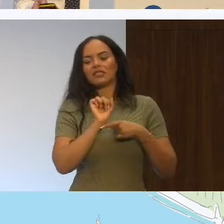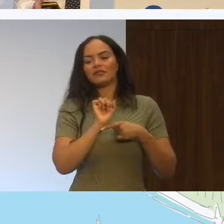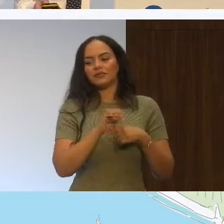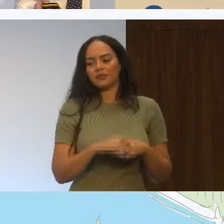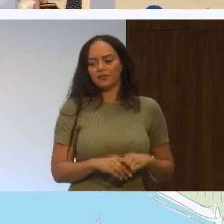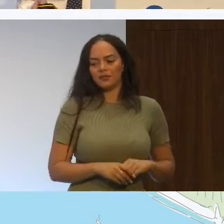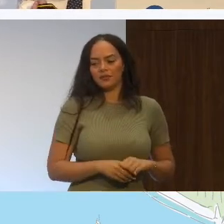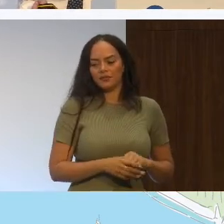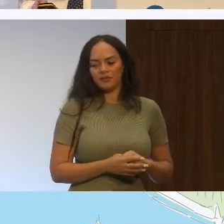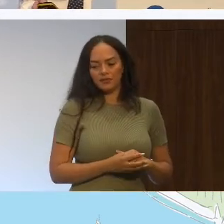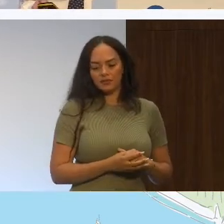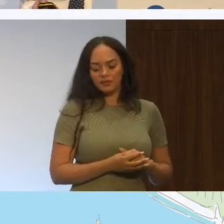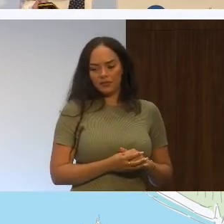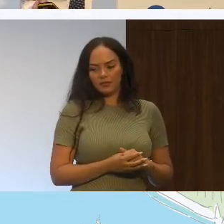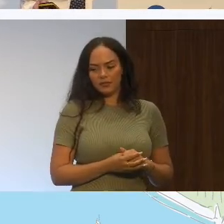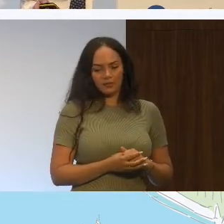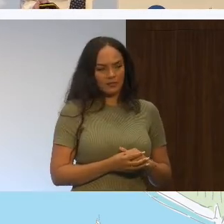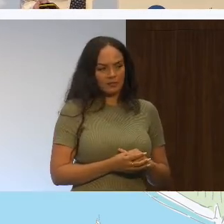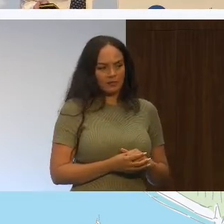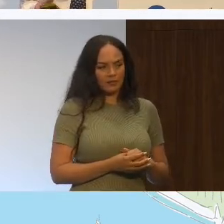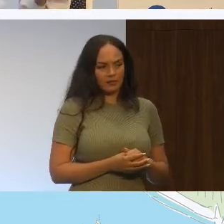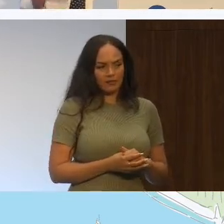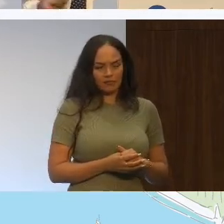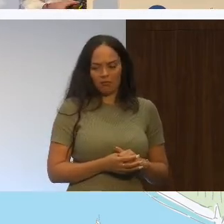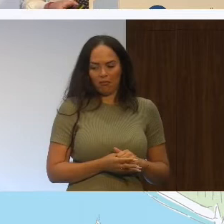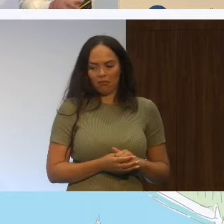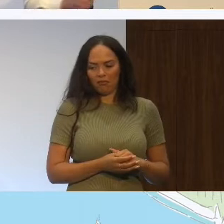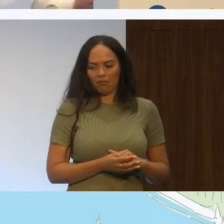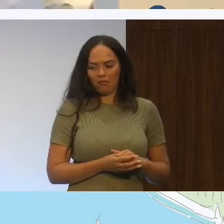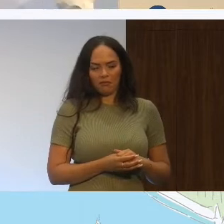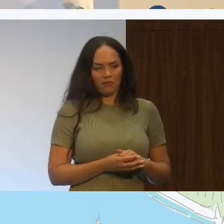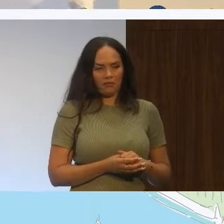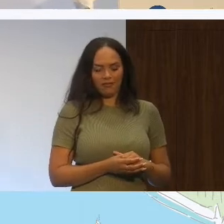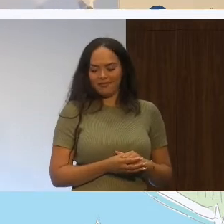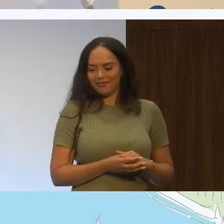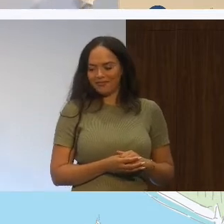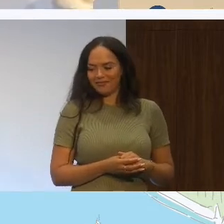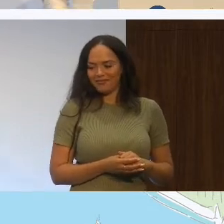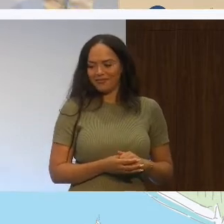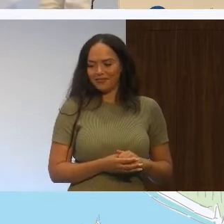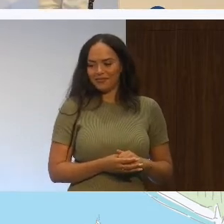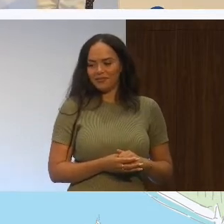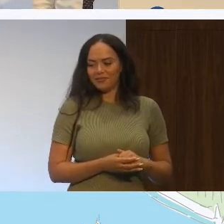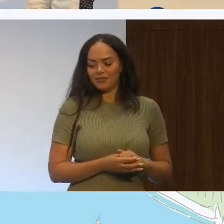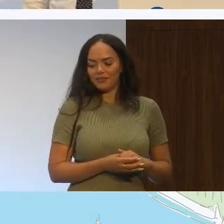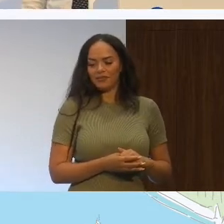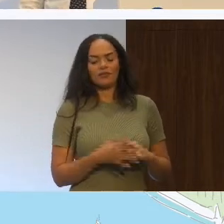Now with with the with the oral preventative. And I'm going to touch on this. First of all, often we're guided as doctors